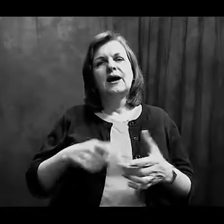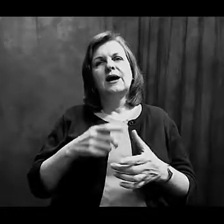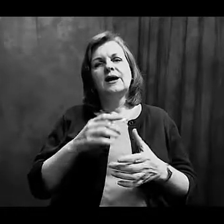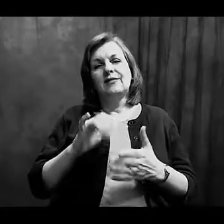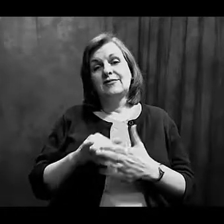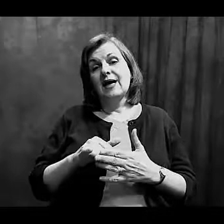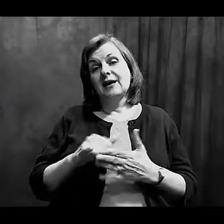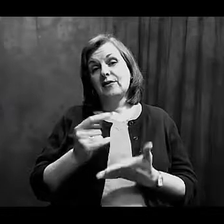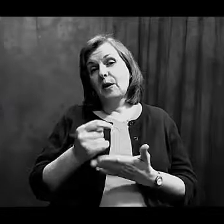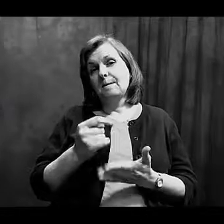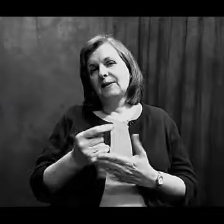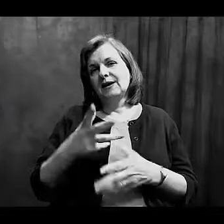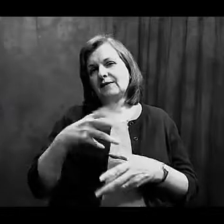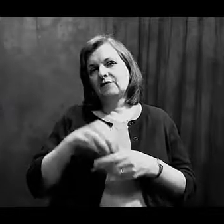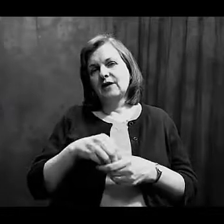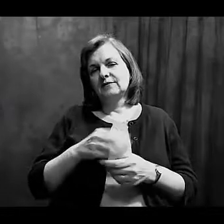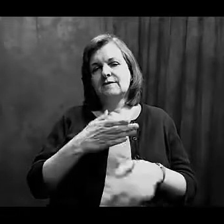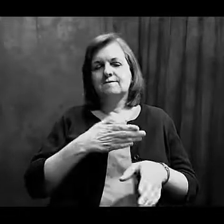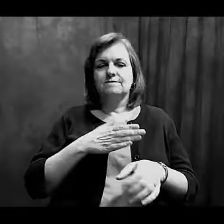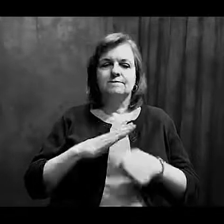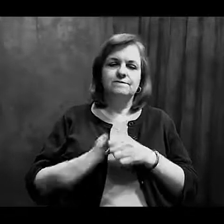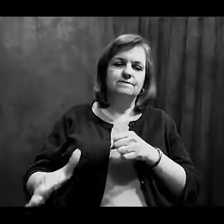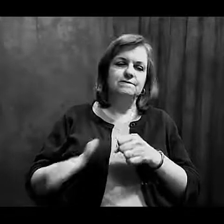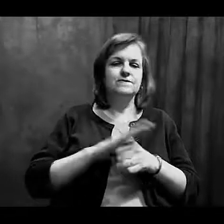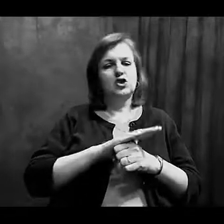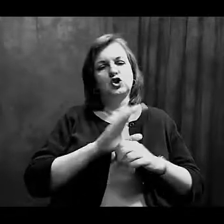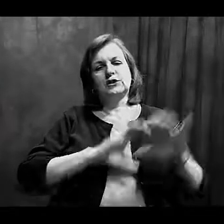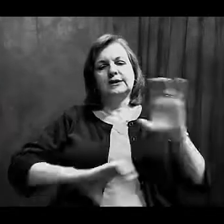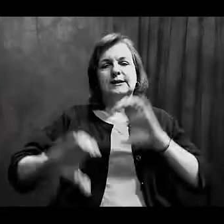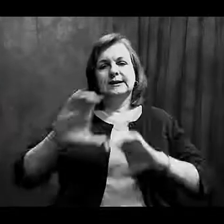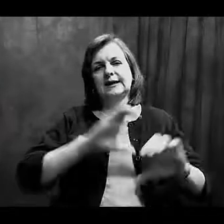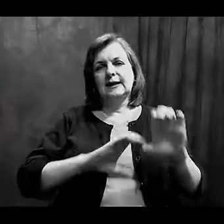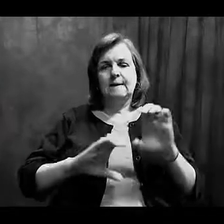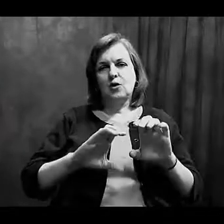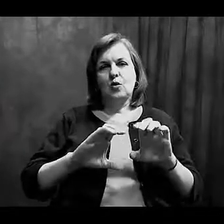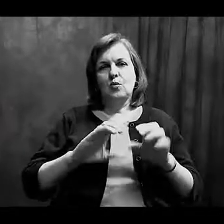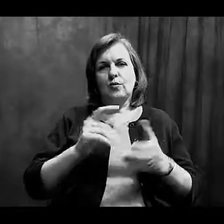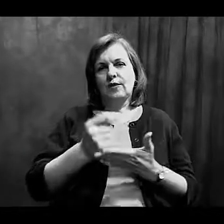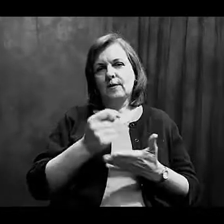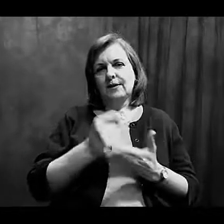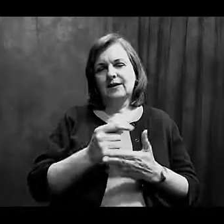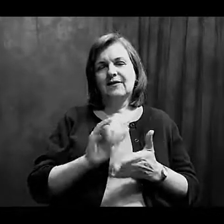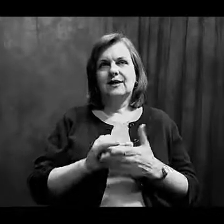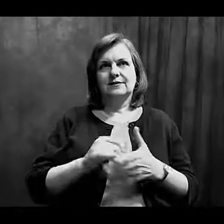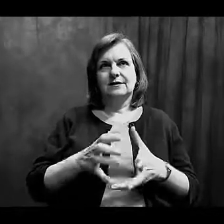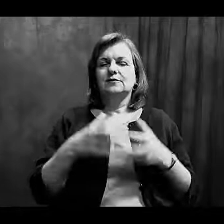often we are into a full chemo radiation regiment